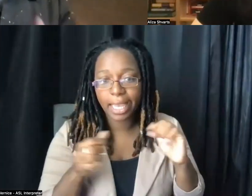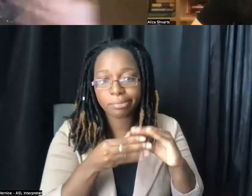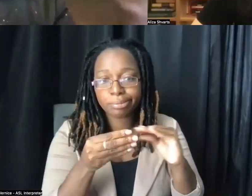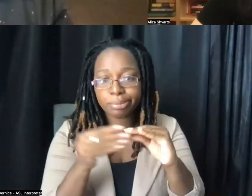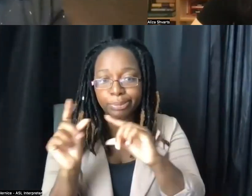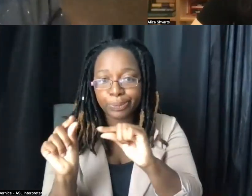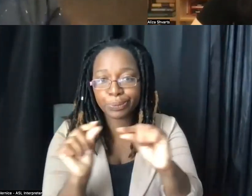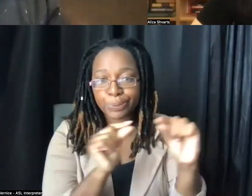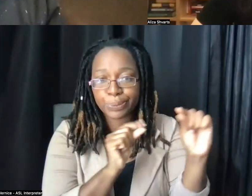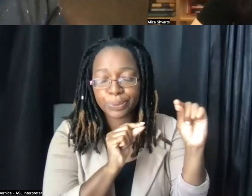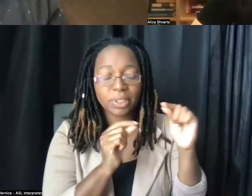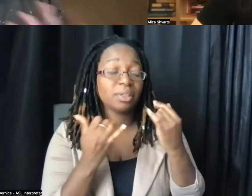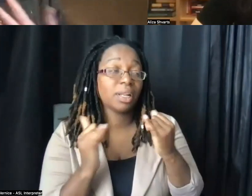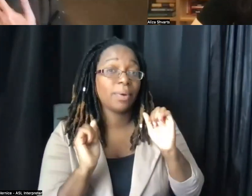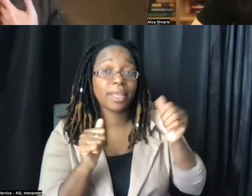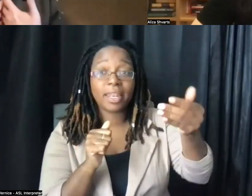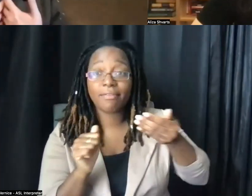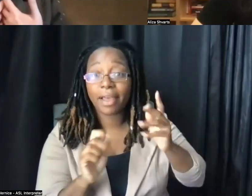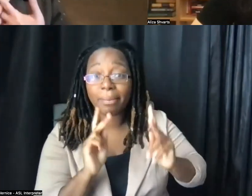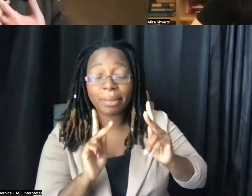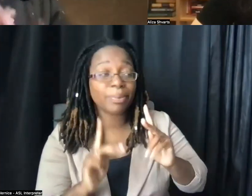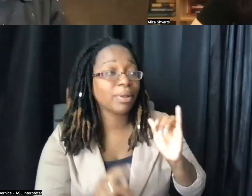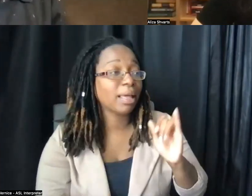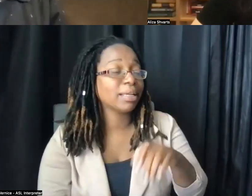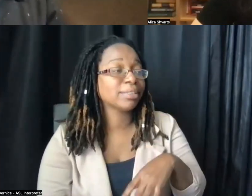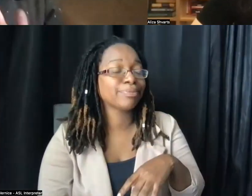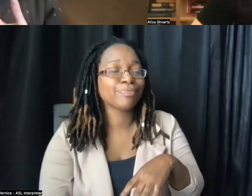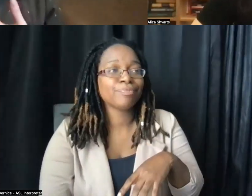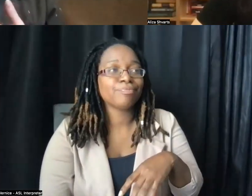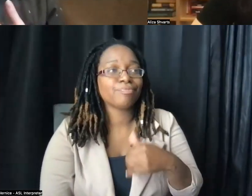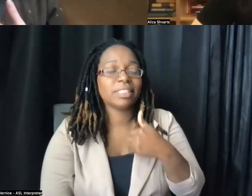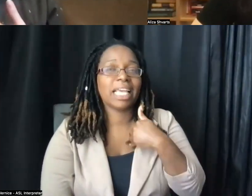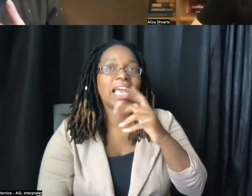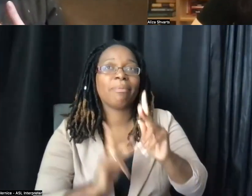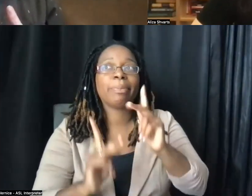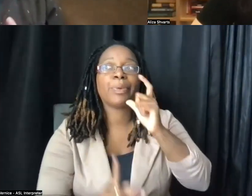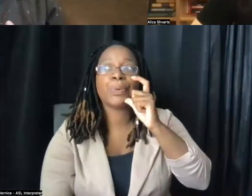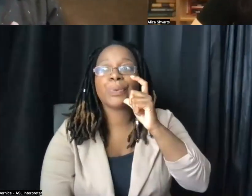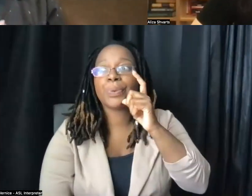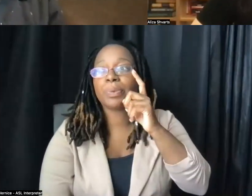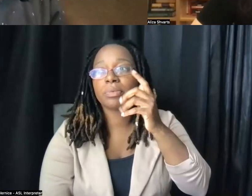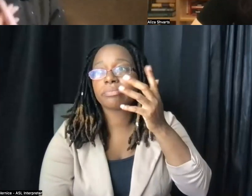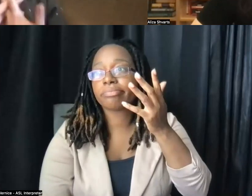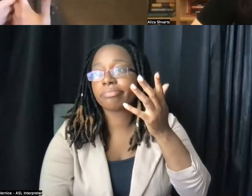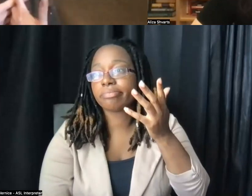can hear about it. It has been important for me to invite people like, there are people